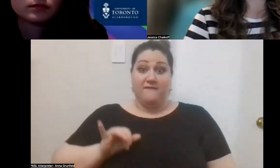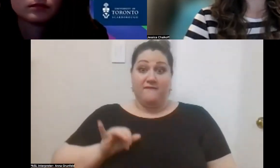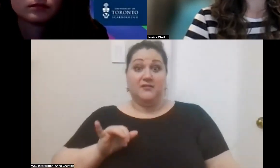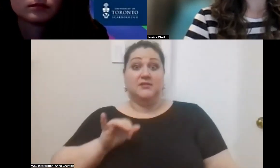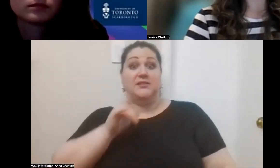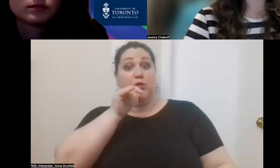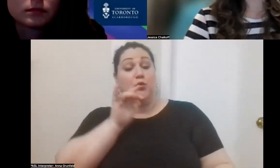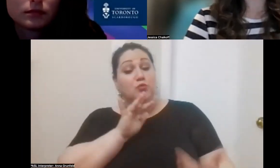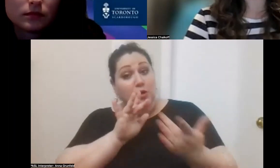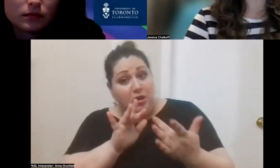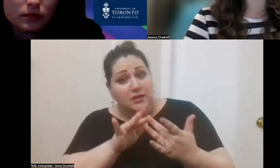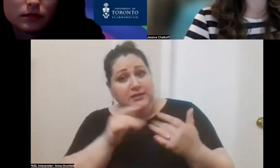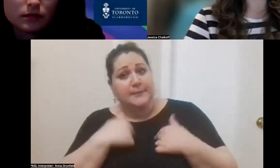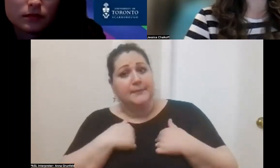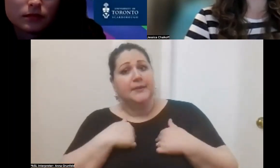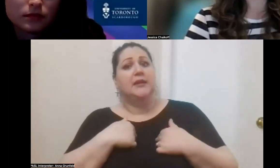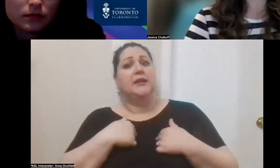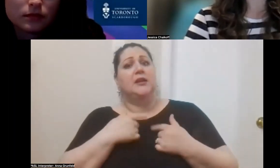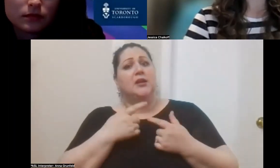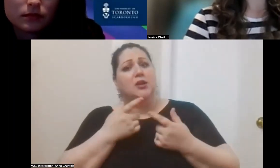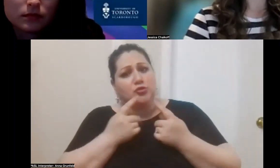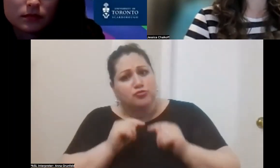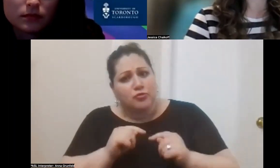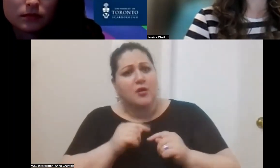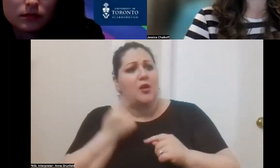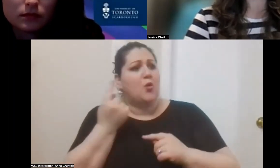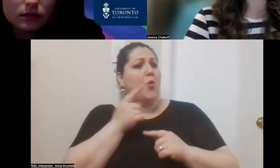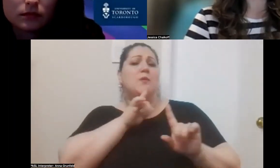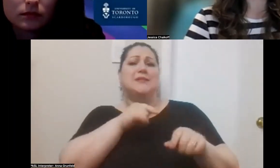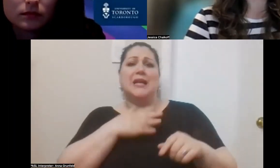were always the ones who answered my emails, were the ones I worked best with.